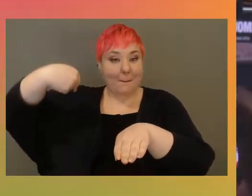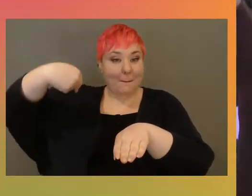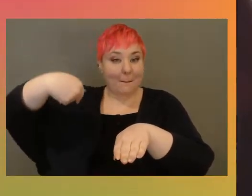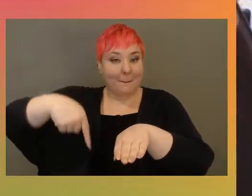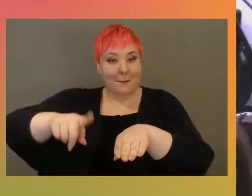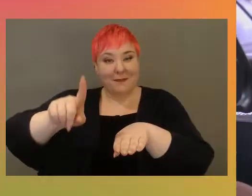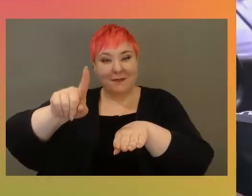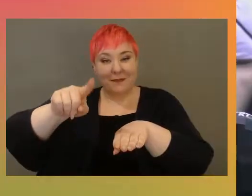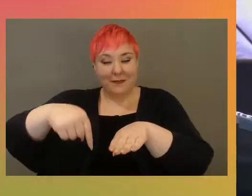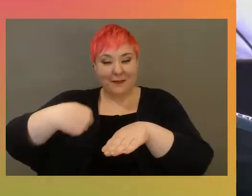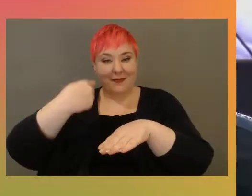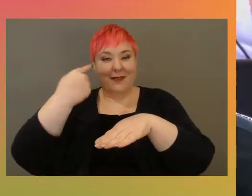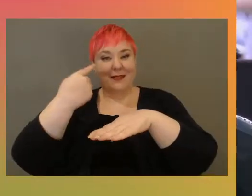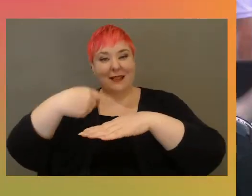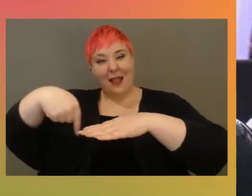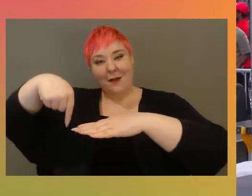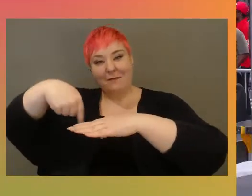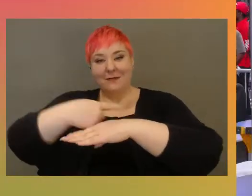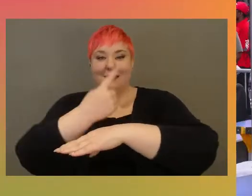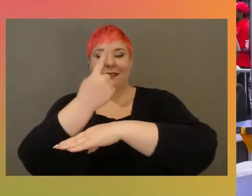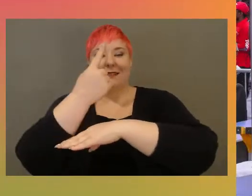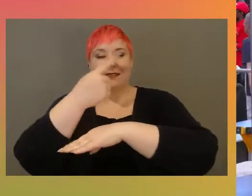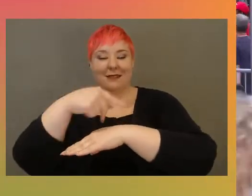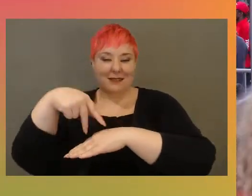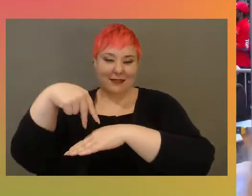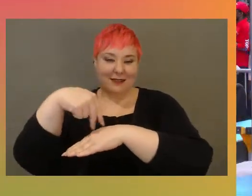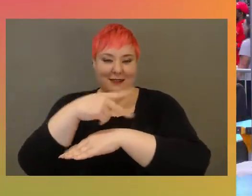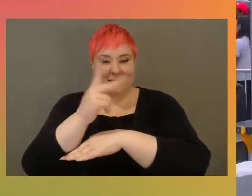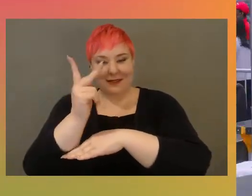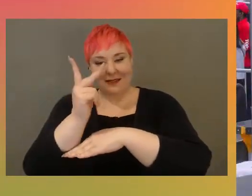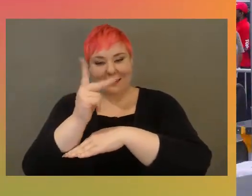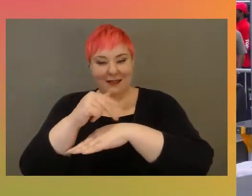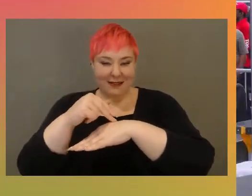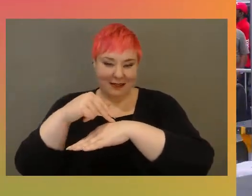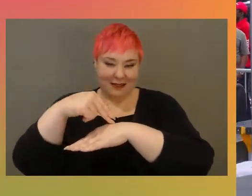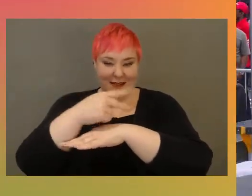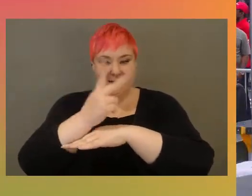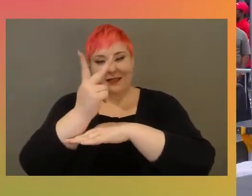TAPPING LITTLE SWINGS AND TAPS